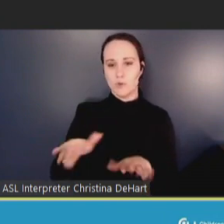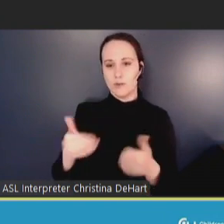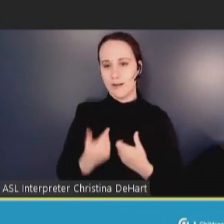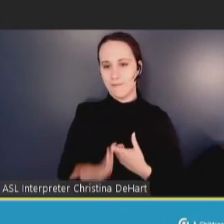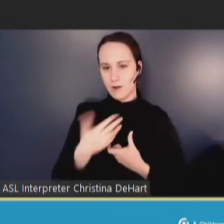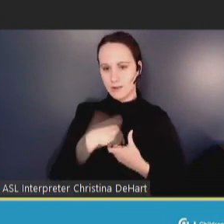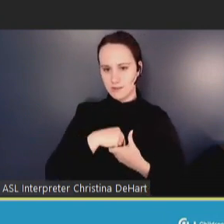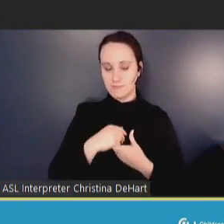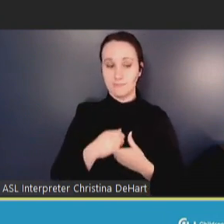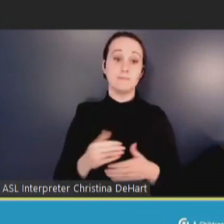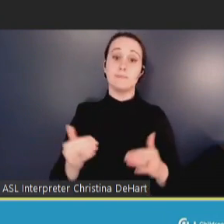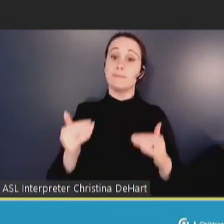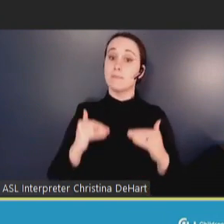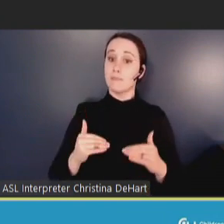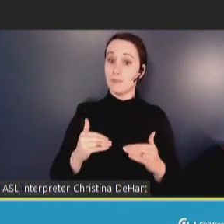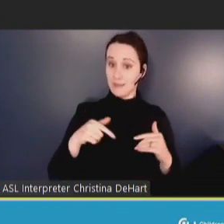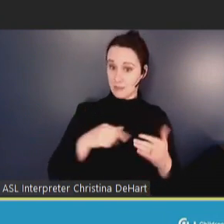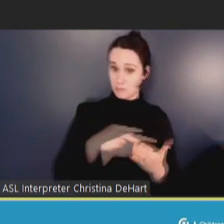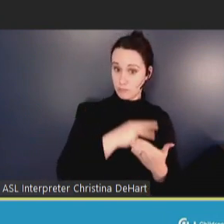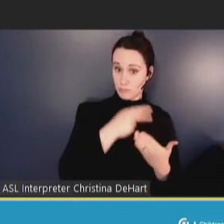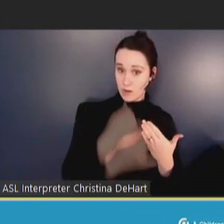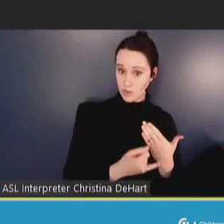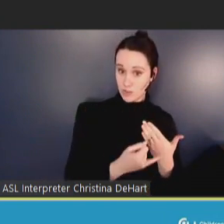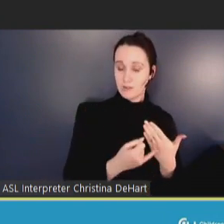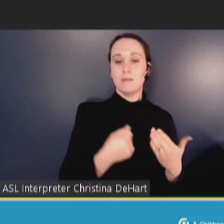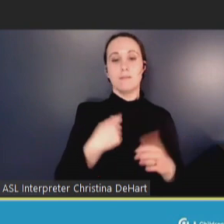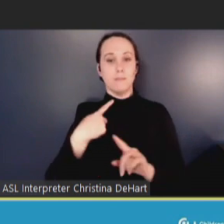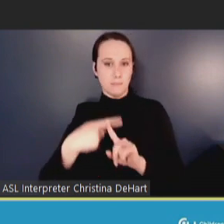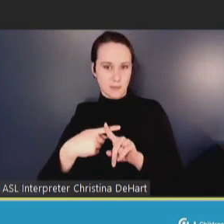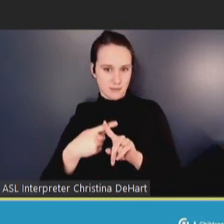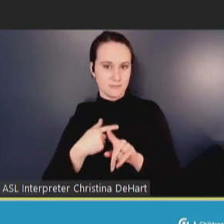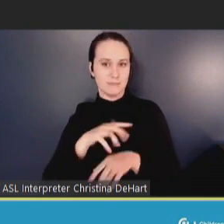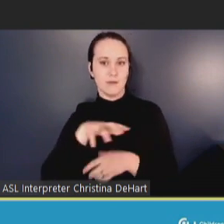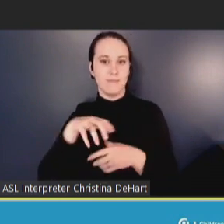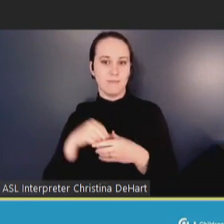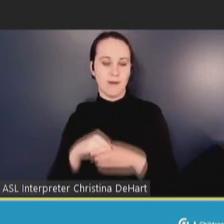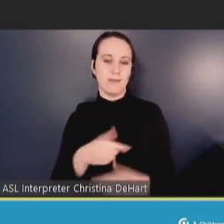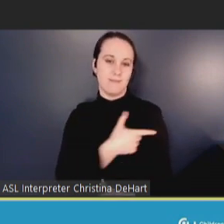addition to this project, you can see that we're also involved with the Vaccine Education Center,